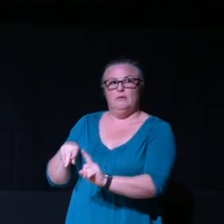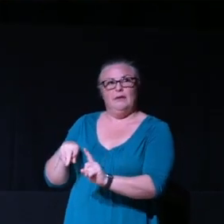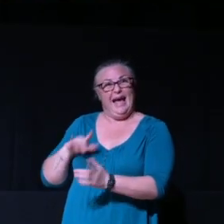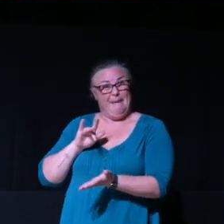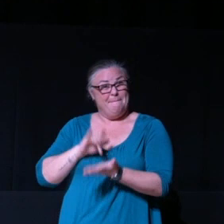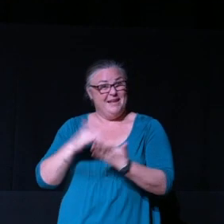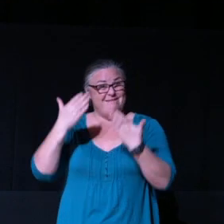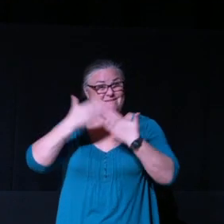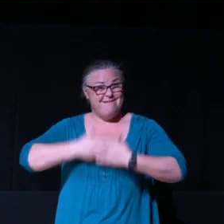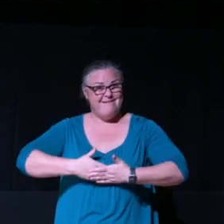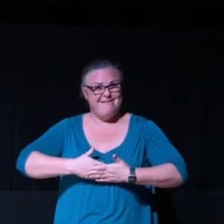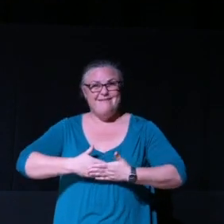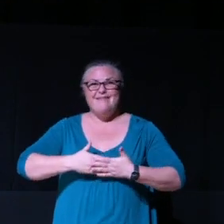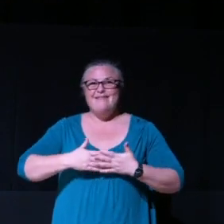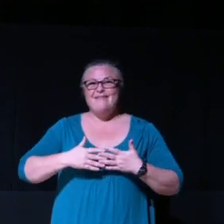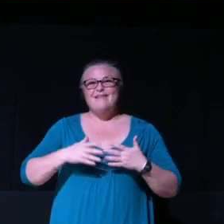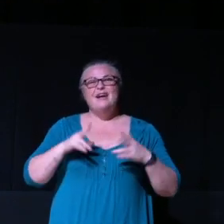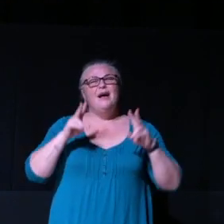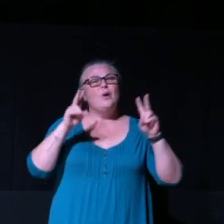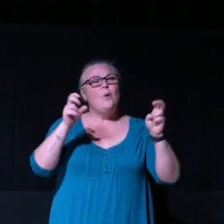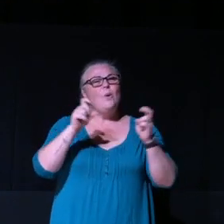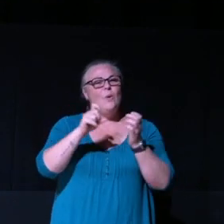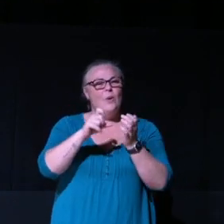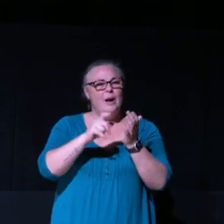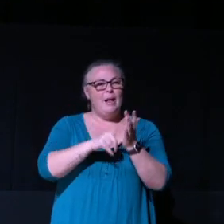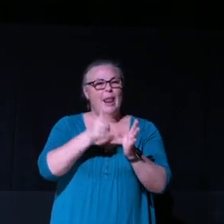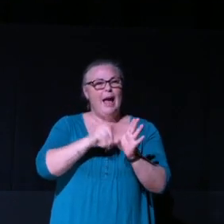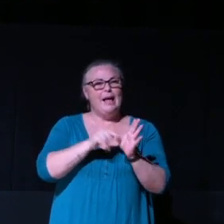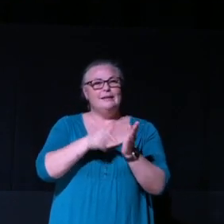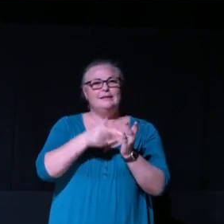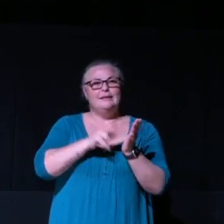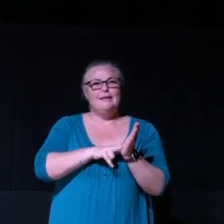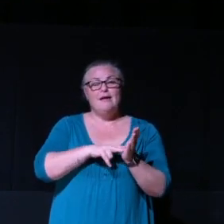it's called late in life and it's like a real bear pit and it is that sort of thing. I actually